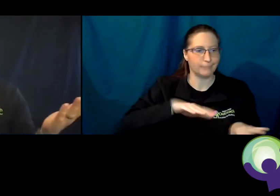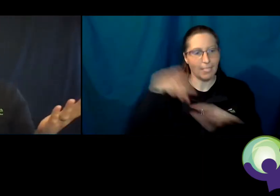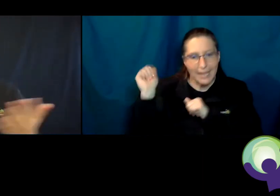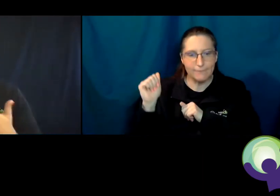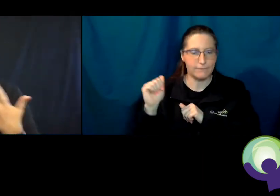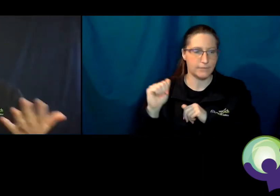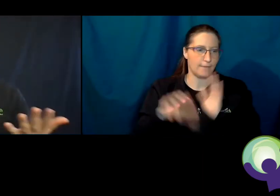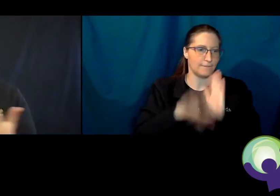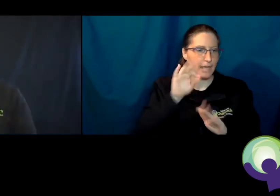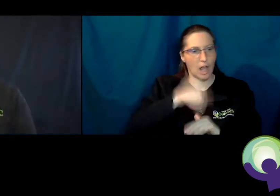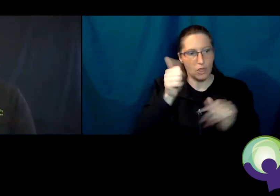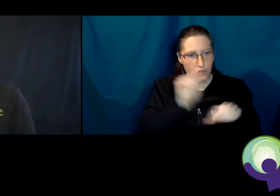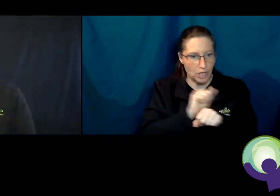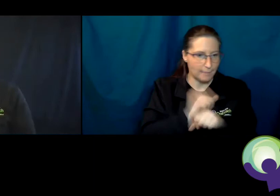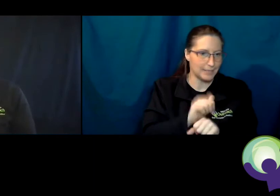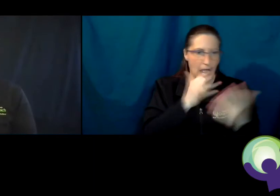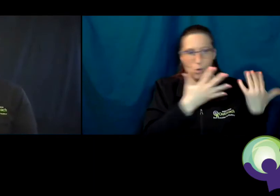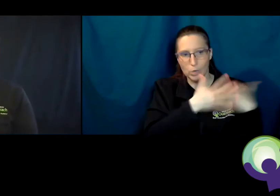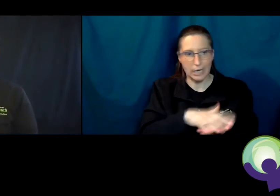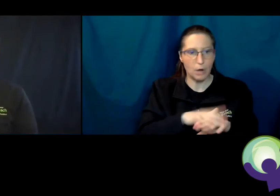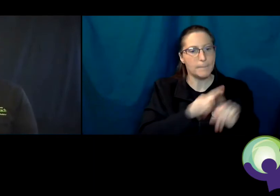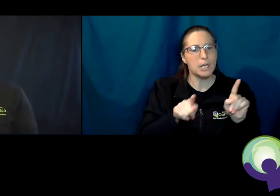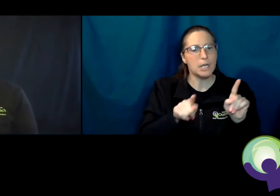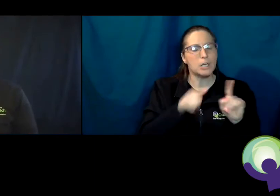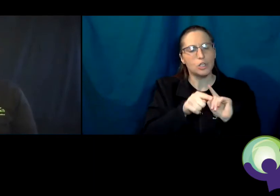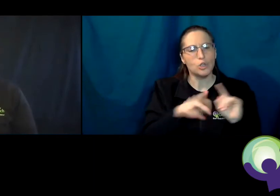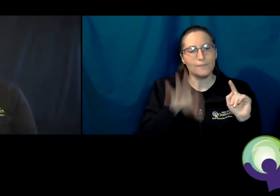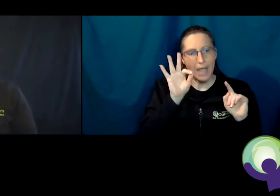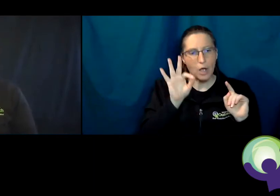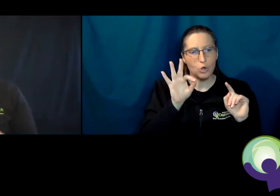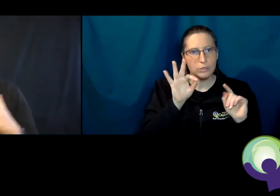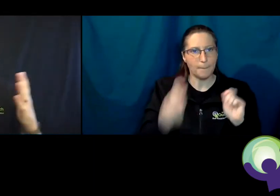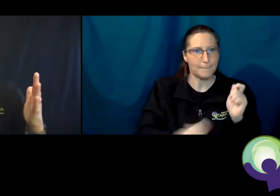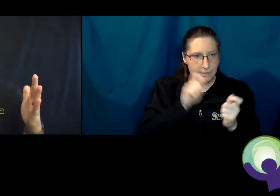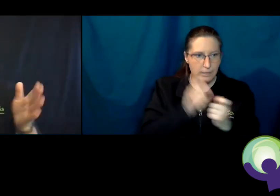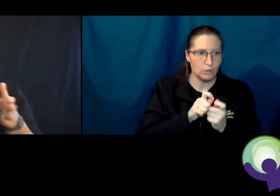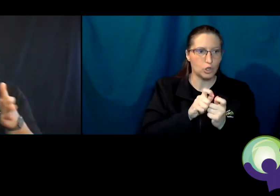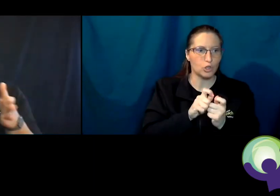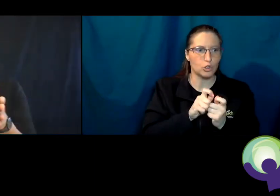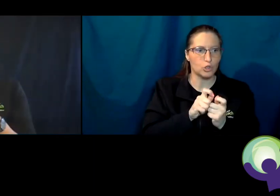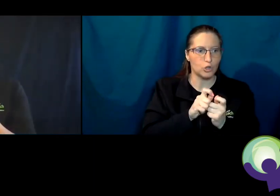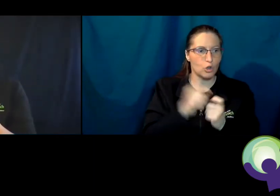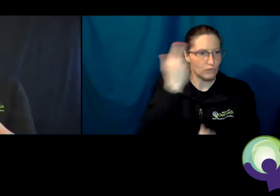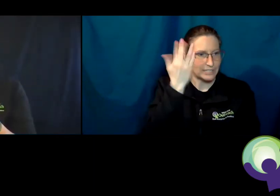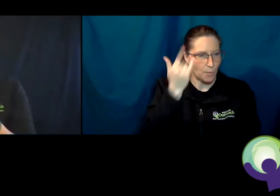it doesn't work. Have you found a particular reason that students,